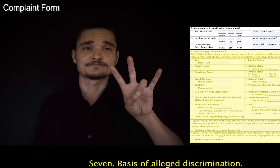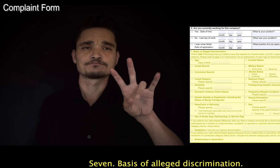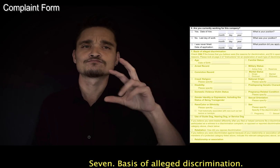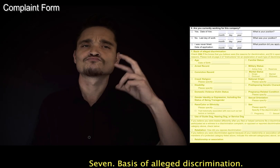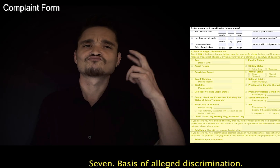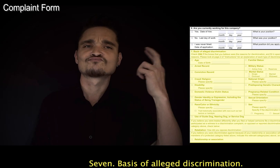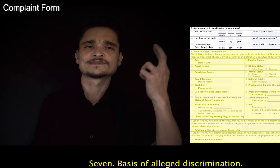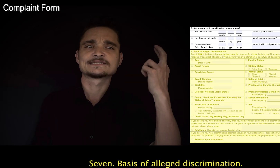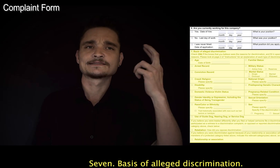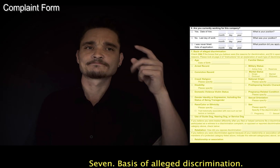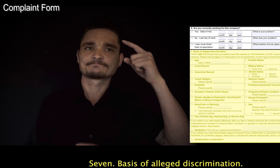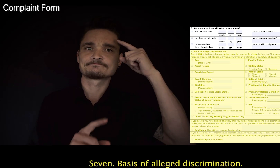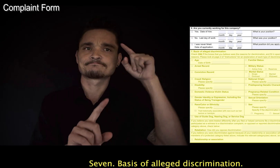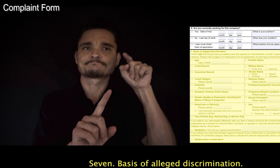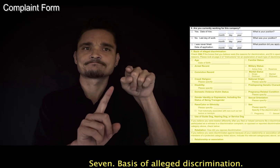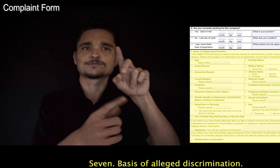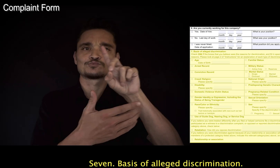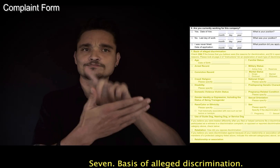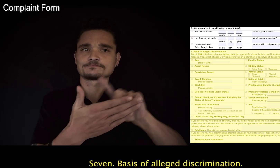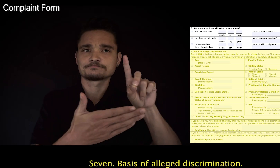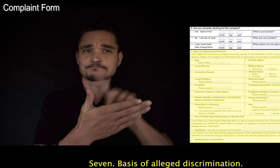Seven. Basis of alleged discrimination.